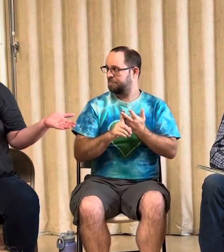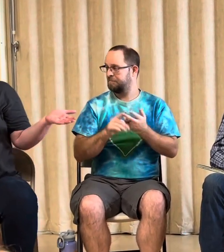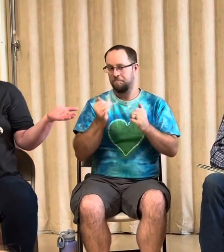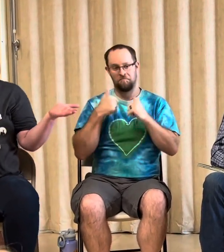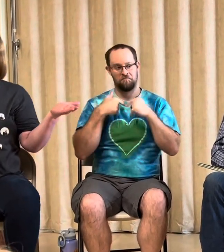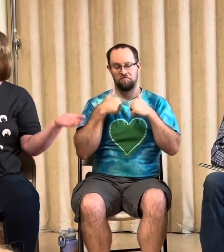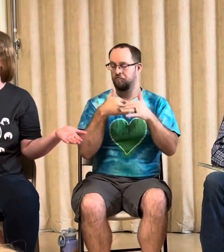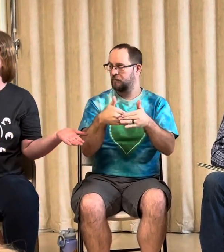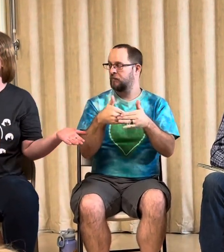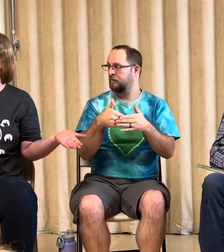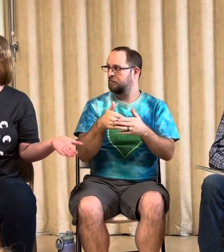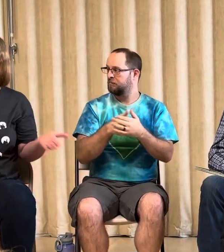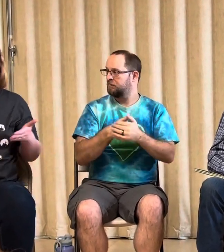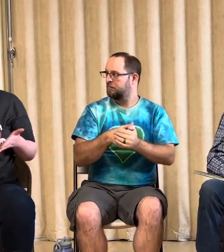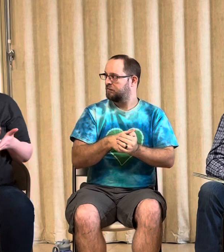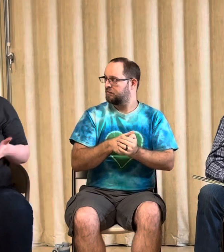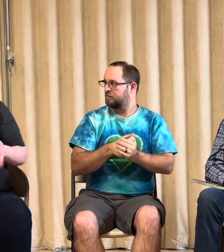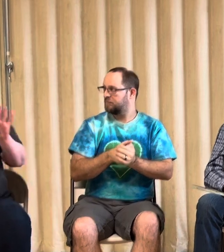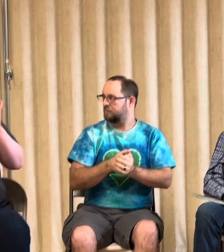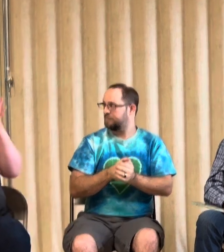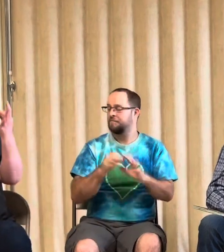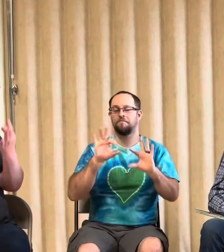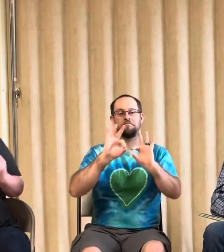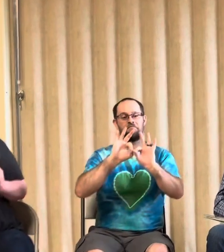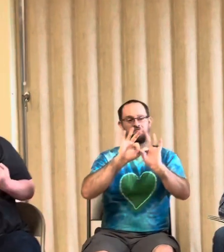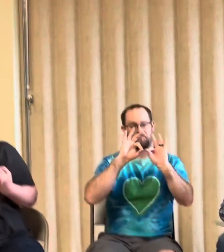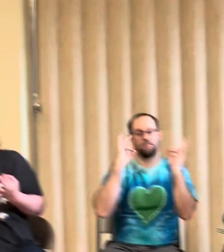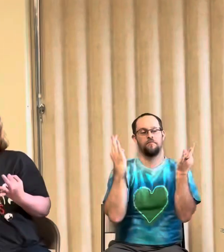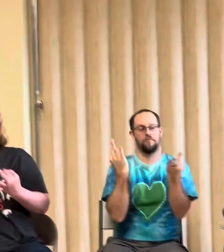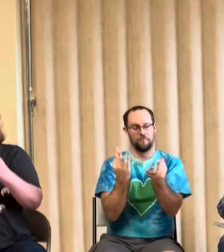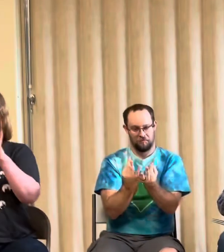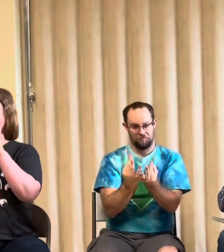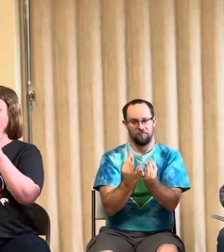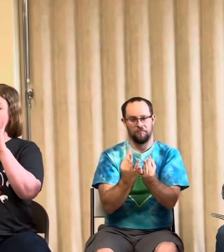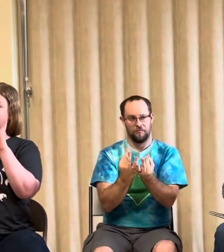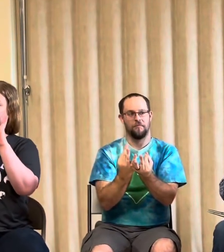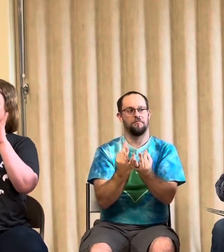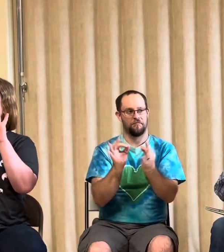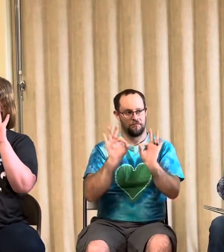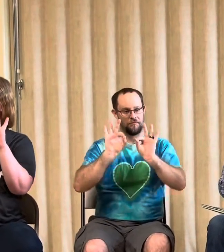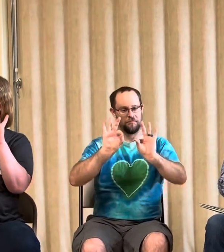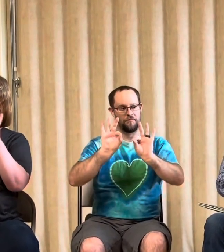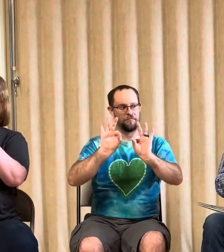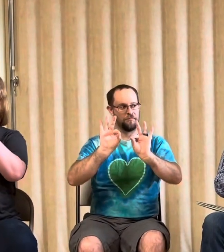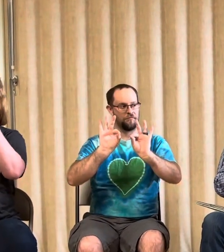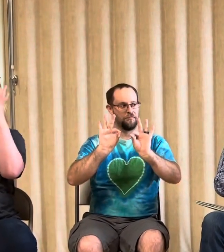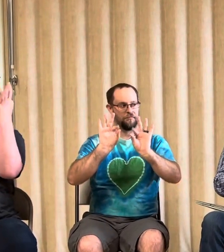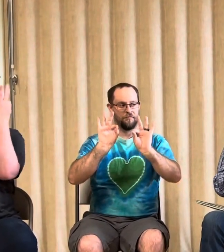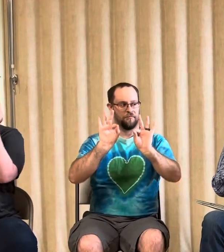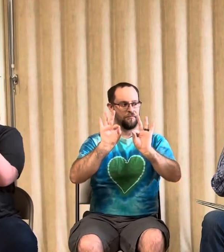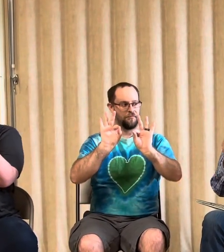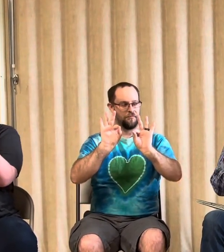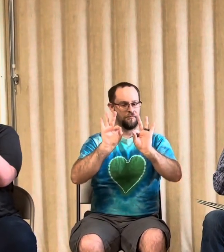with that Grandpas are a part of our "Family." CALI: Family! KYLEIGH: So, "Family" is with an F, and you just do it in a circle.